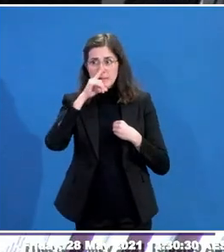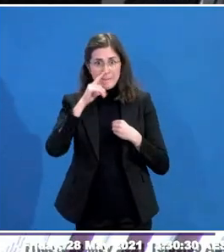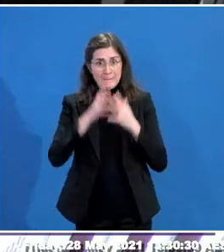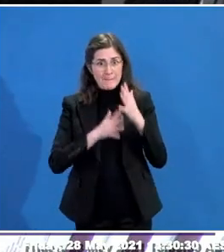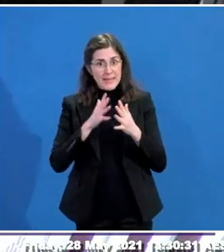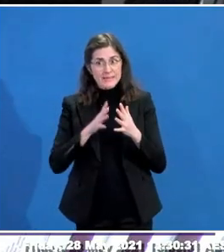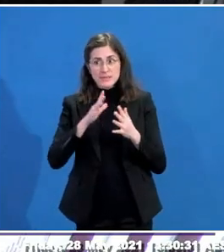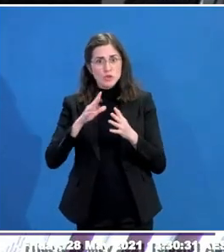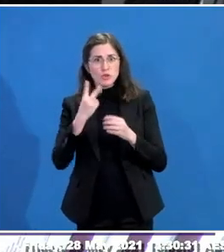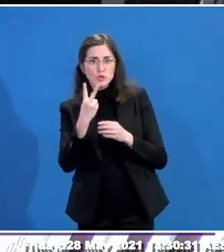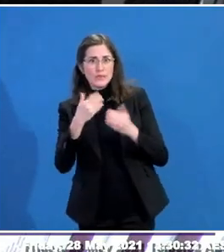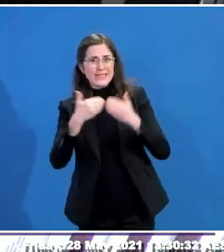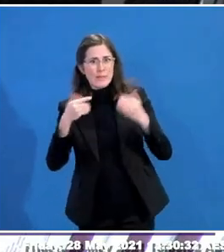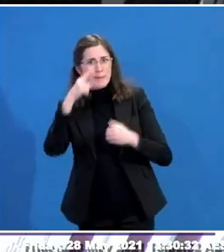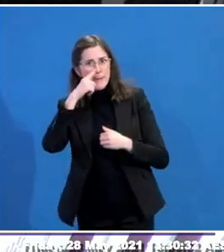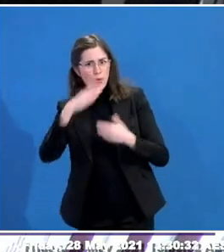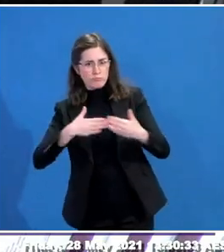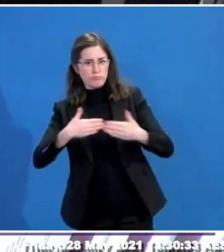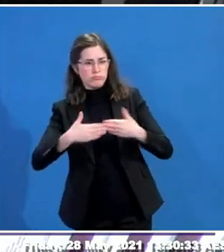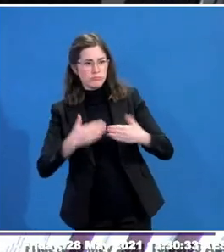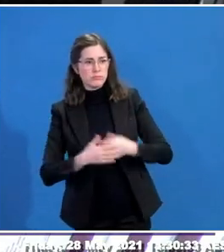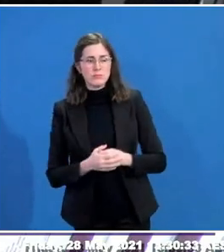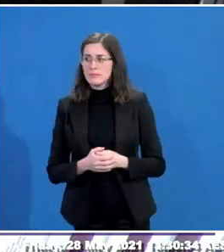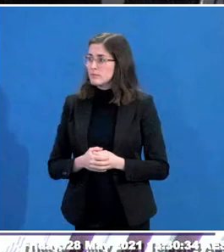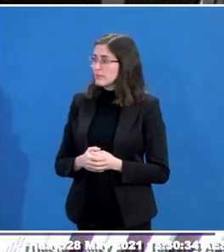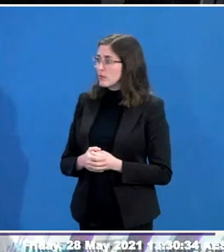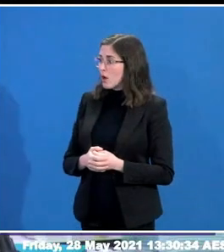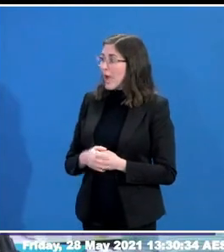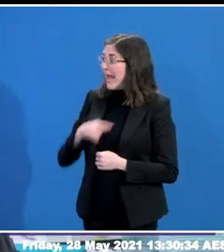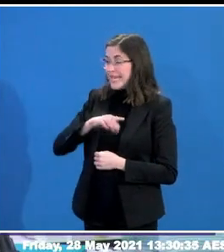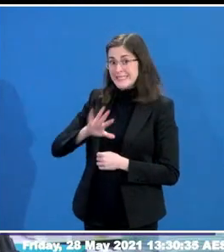of management CHAIR: I don't think Mr McNaughton said it was required.